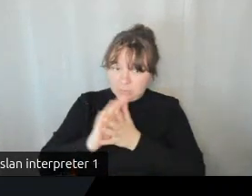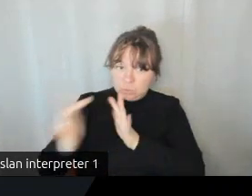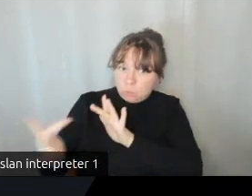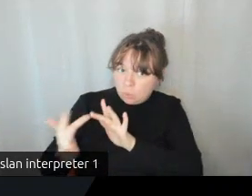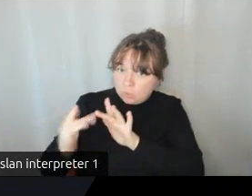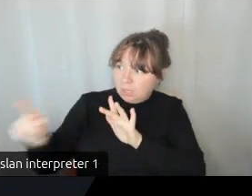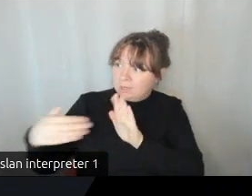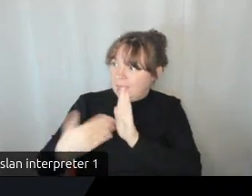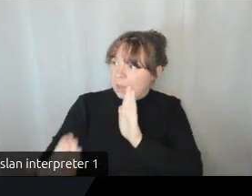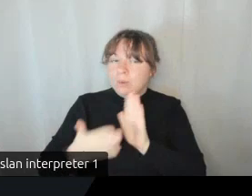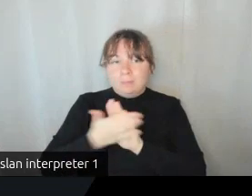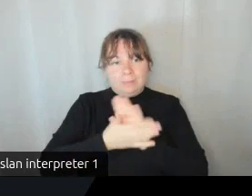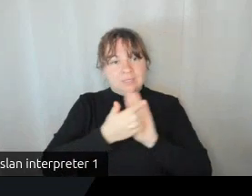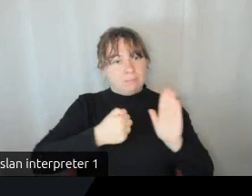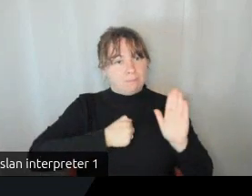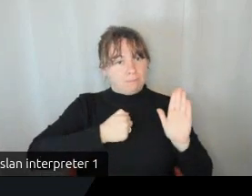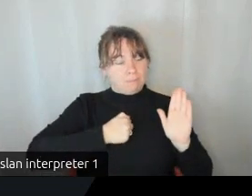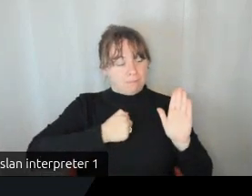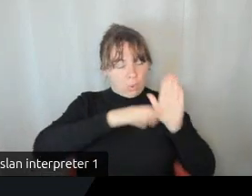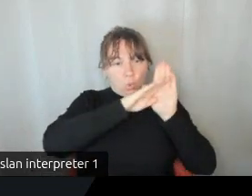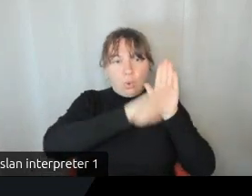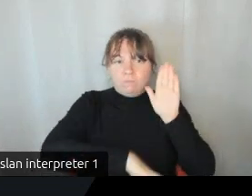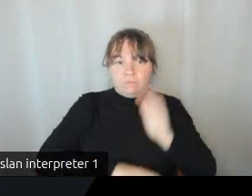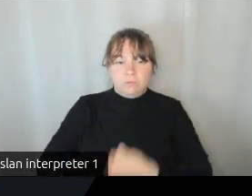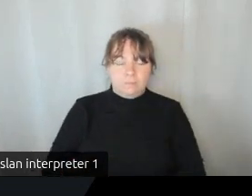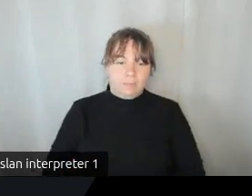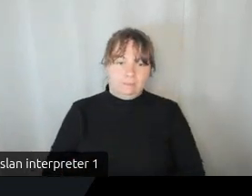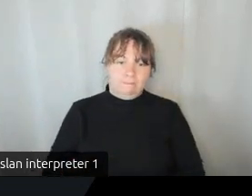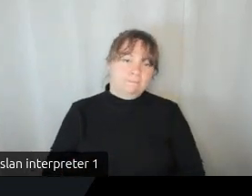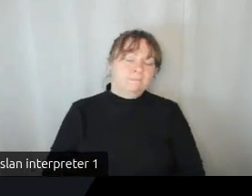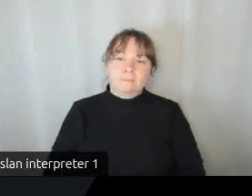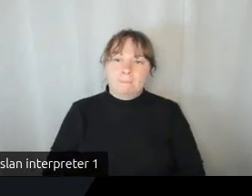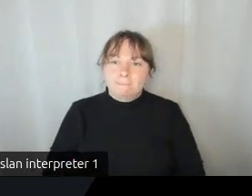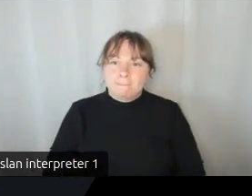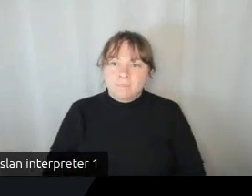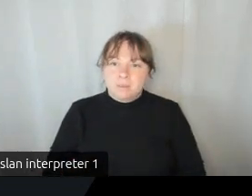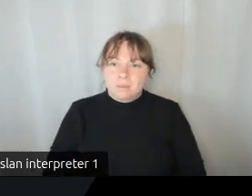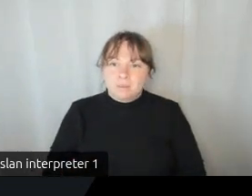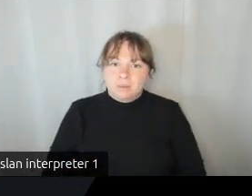court will look for in relation to the application to vary the domestic and family violence benchbook